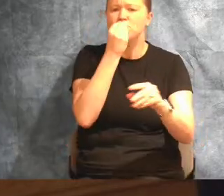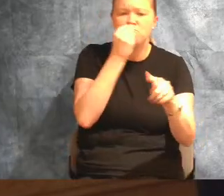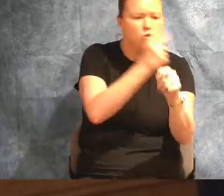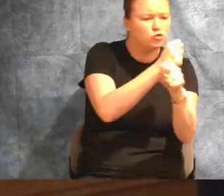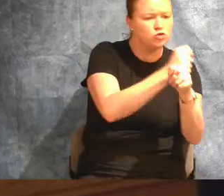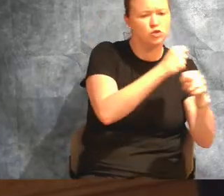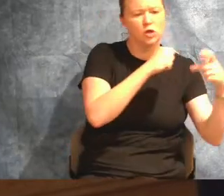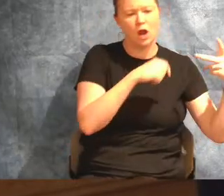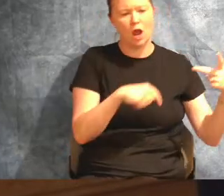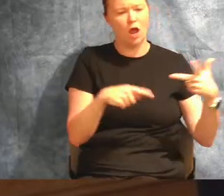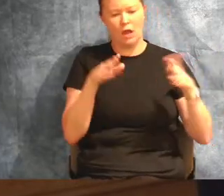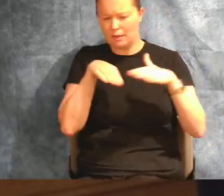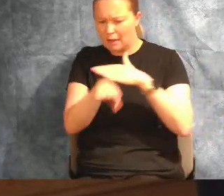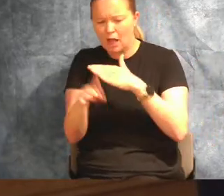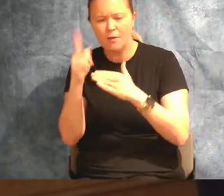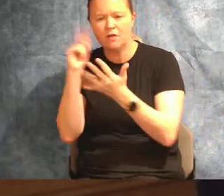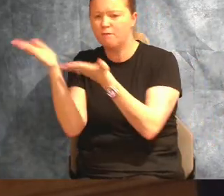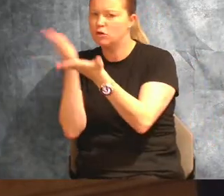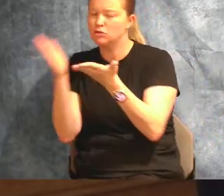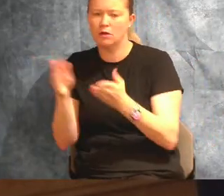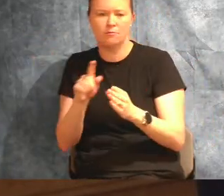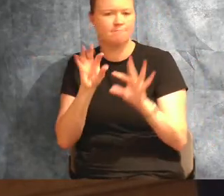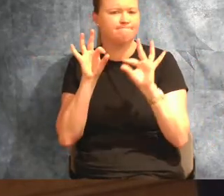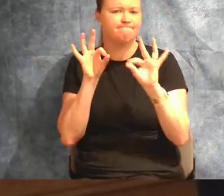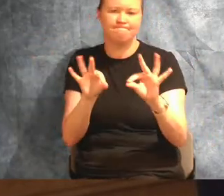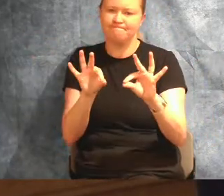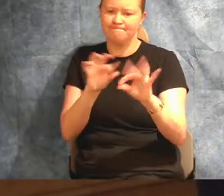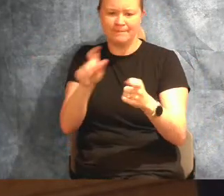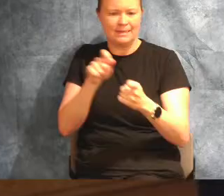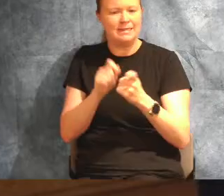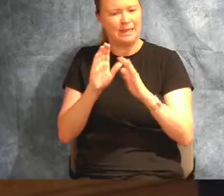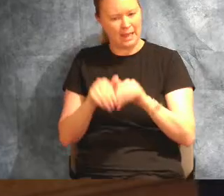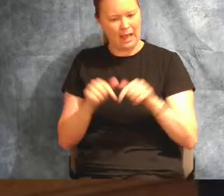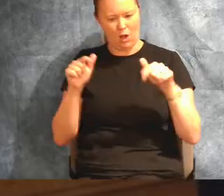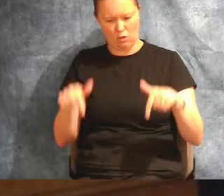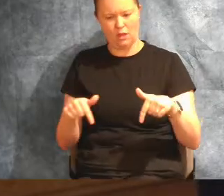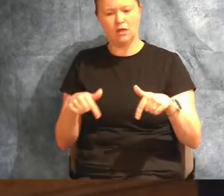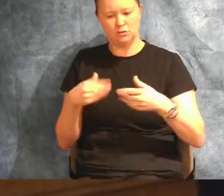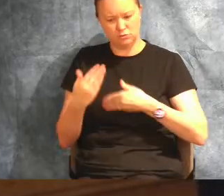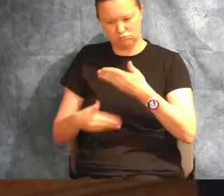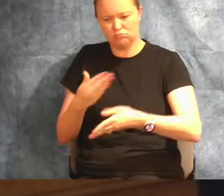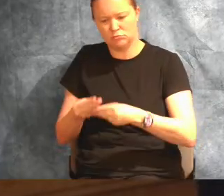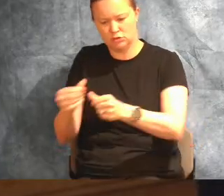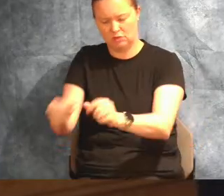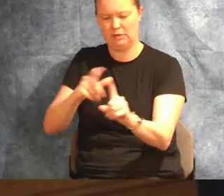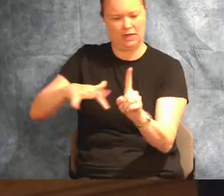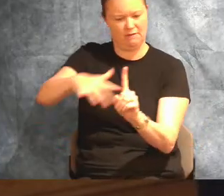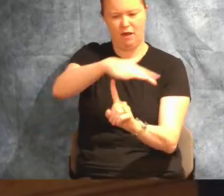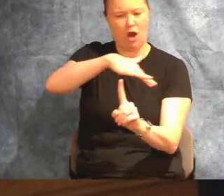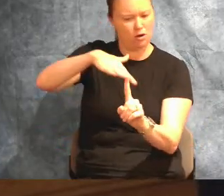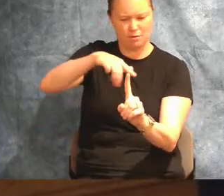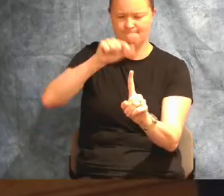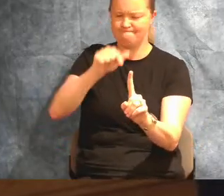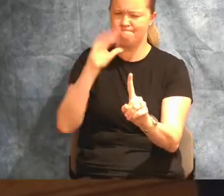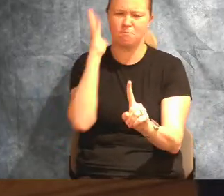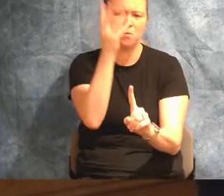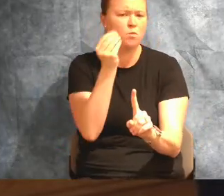in for services and it's exactly how it should be in an environment that was just beautiful.